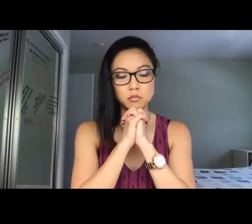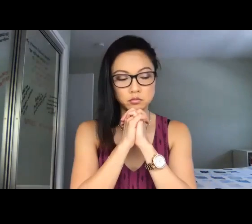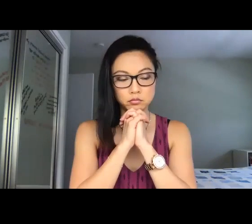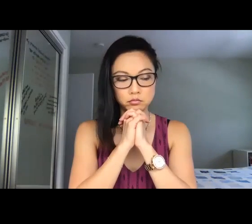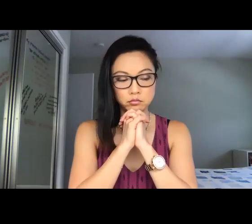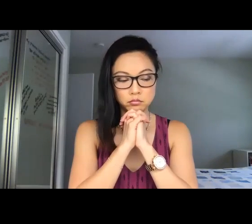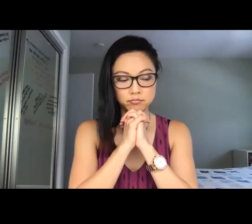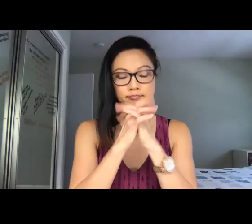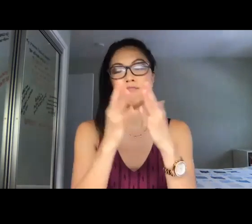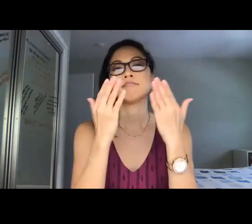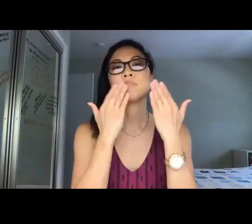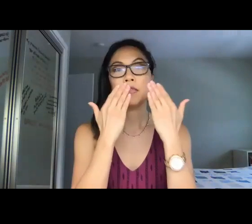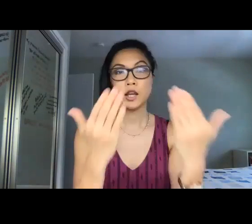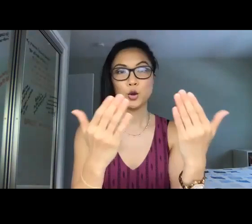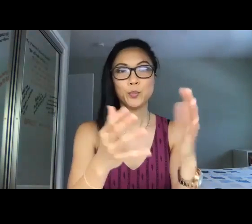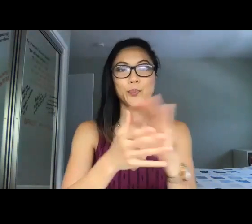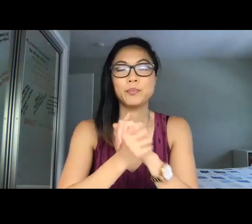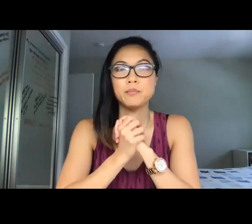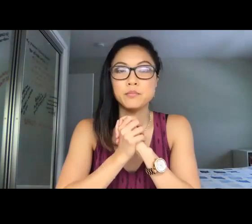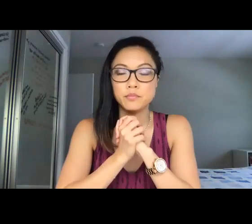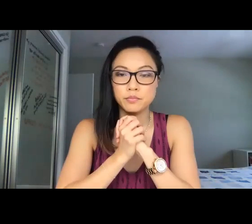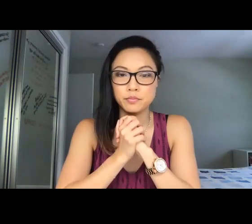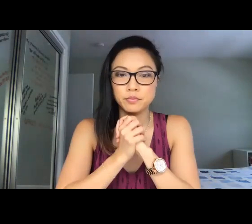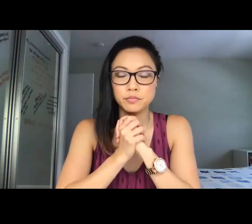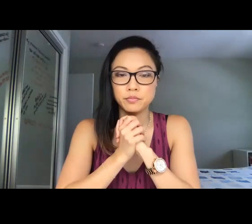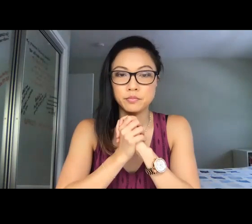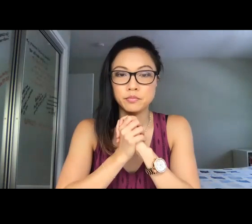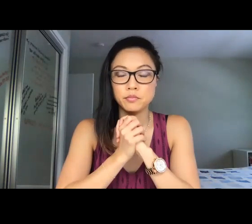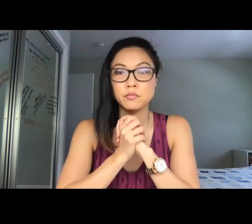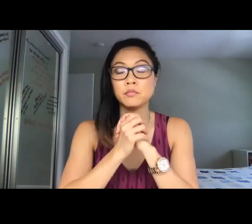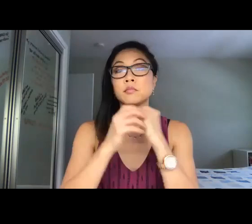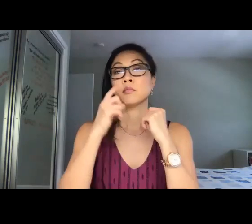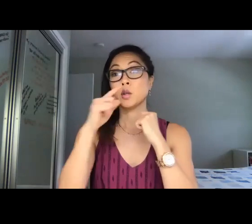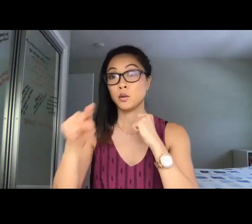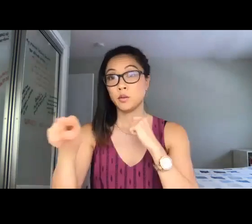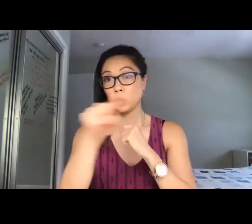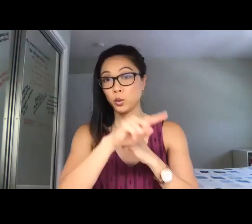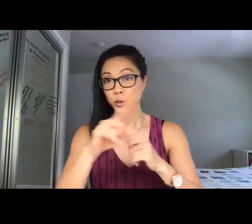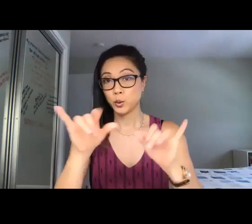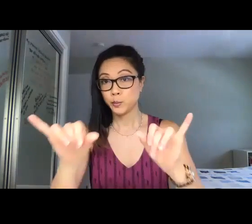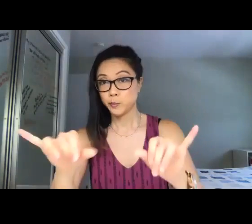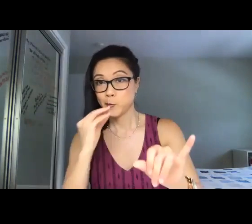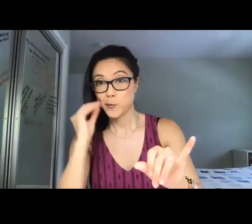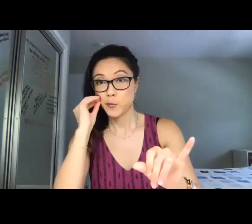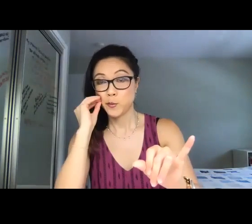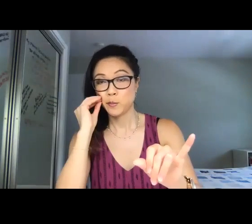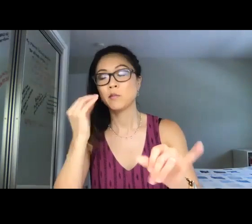Thank you. For those of you that are at home we invite you to consider the legacies of the land and history of the people